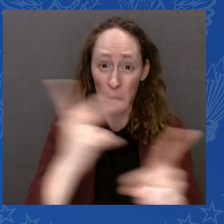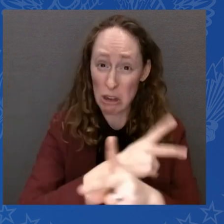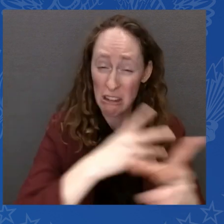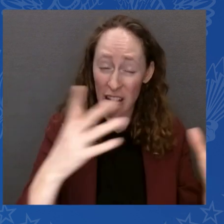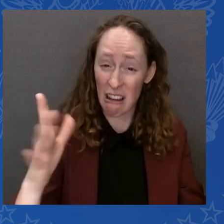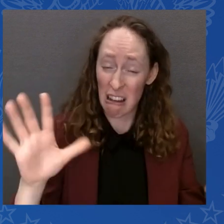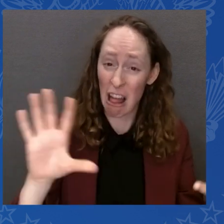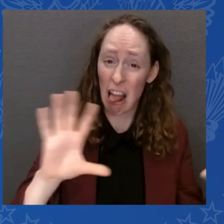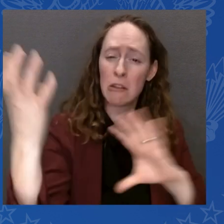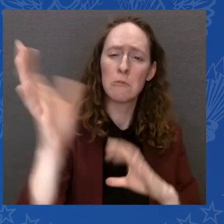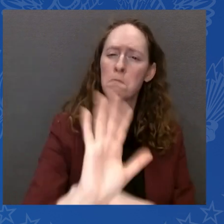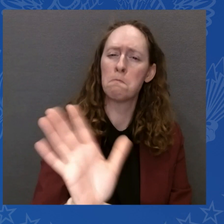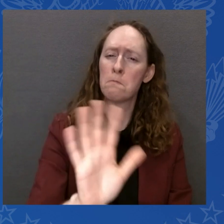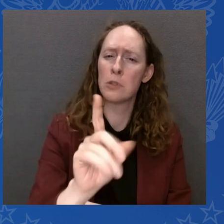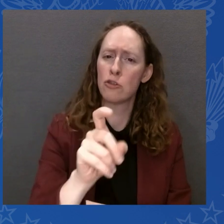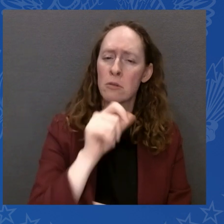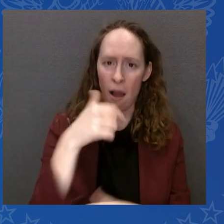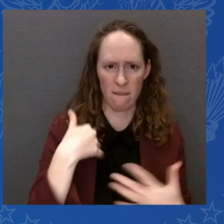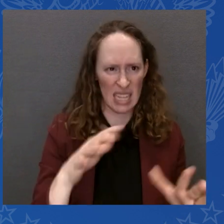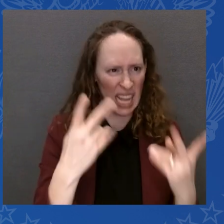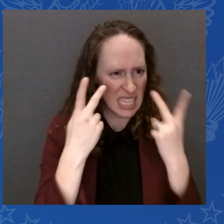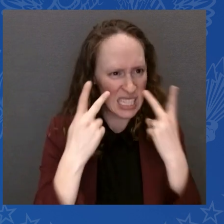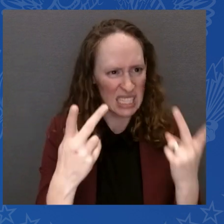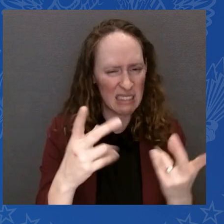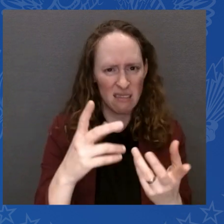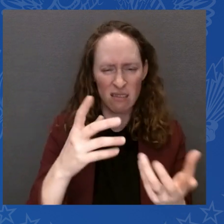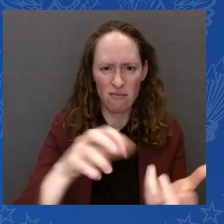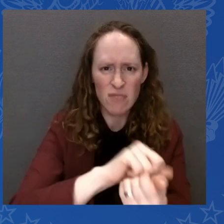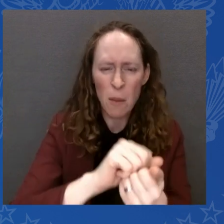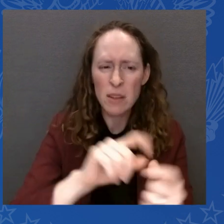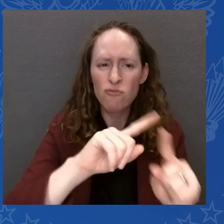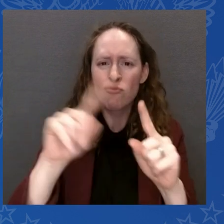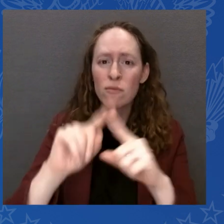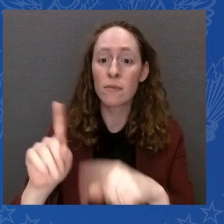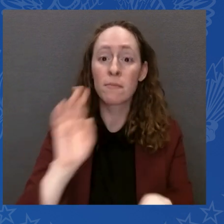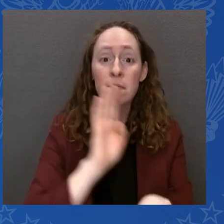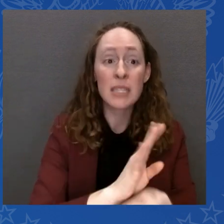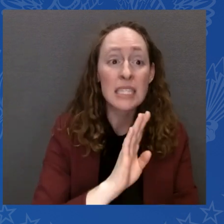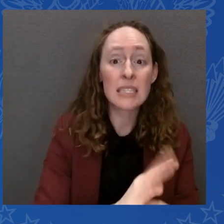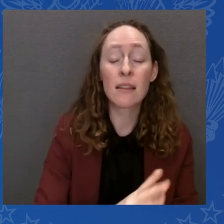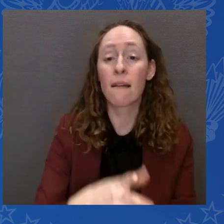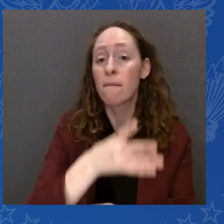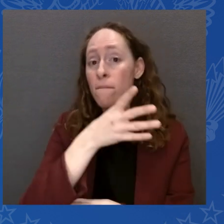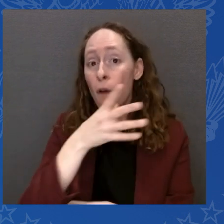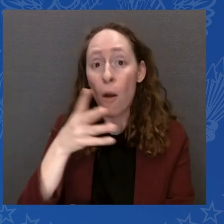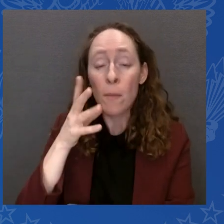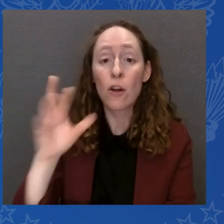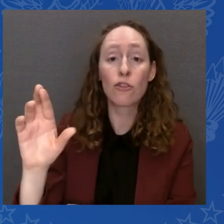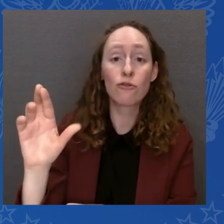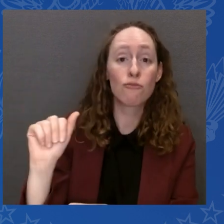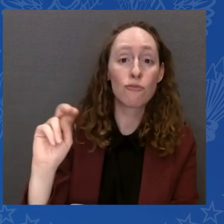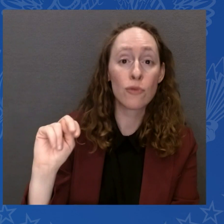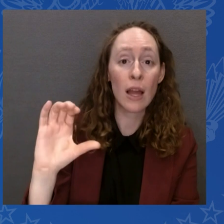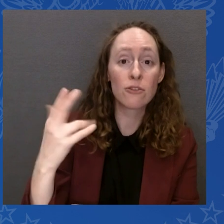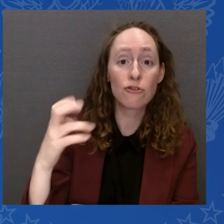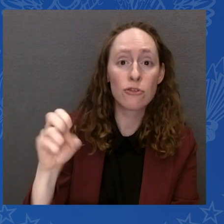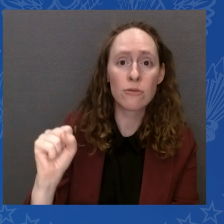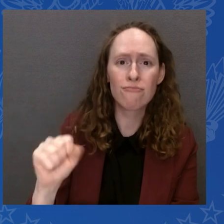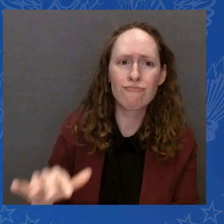And we now -- we know some of the destruction is going to take years to fully recover and rebuild. But we got to re- -- just not rebuild,